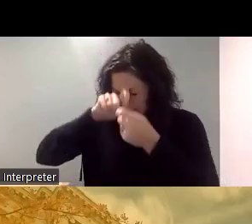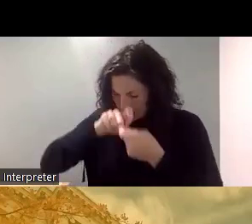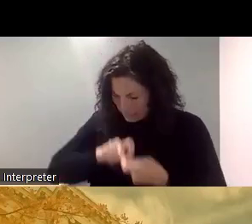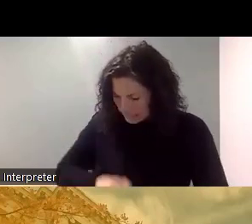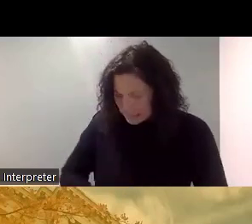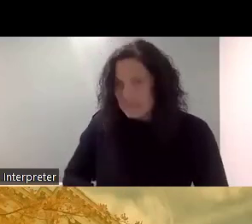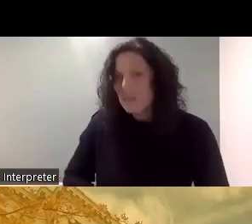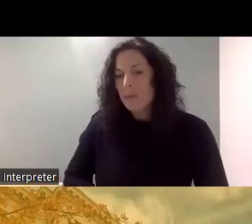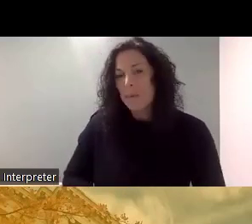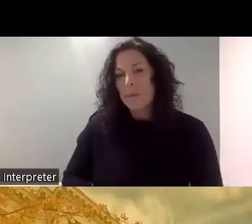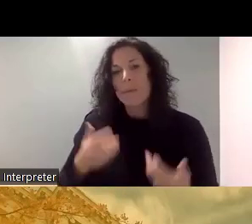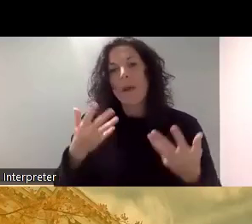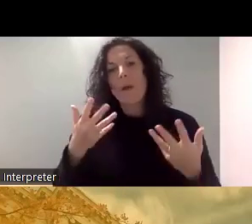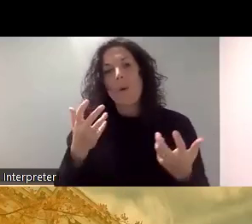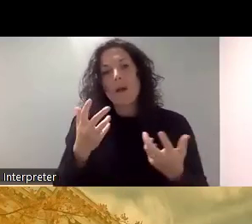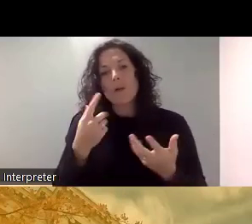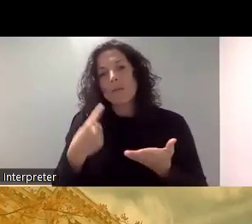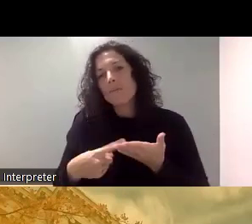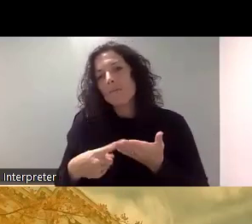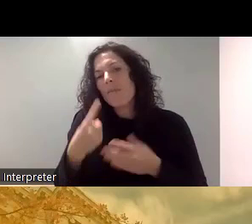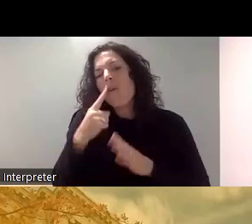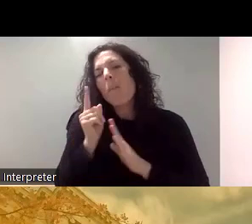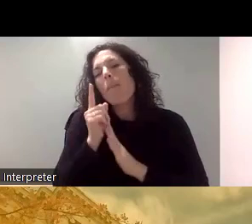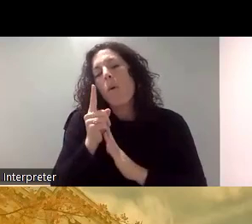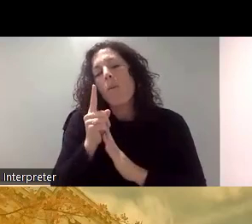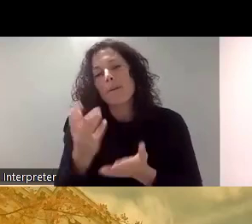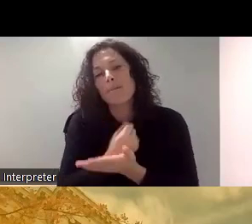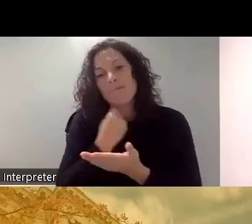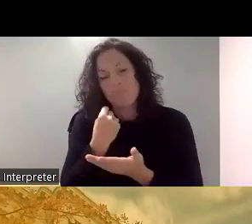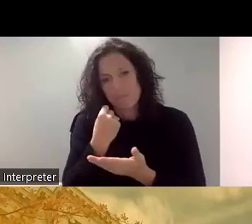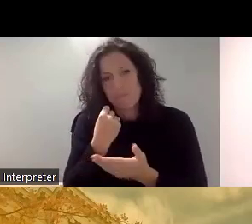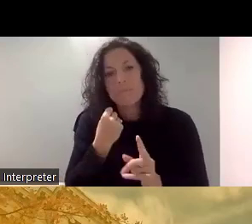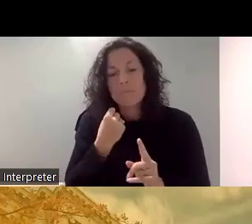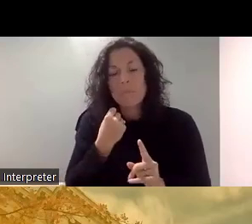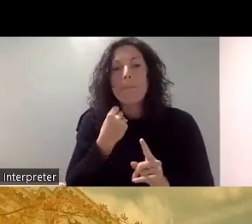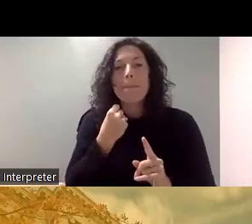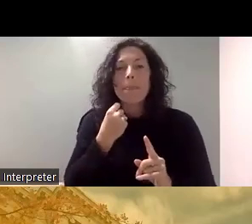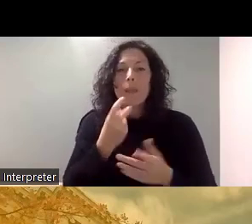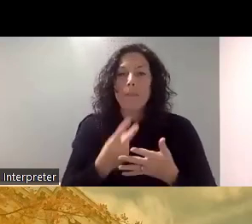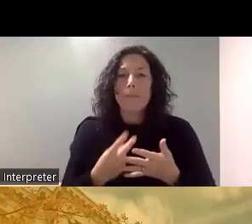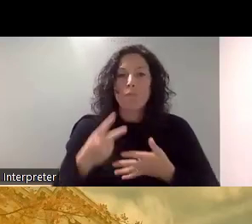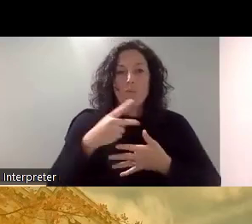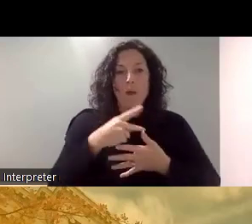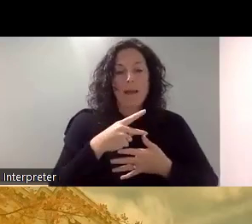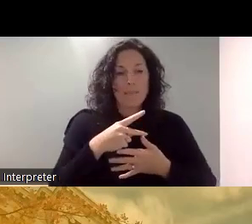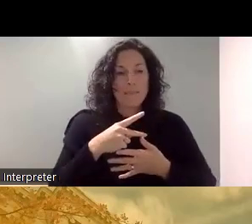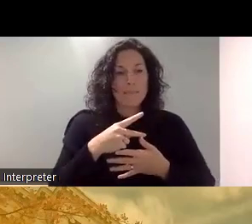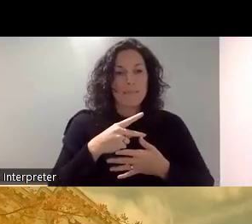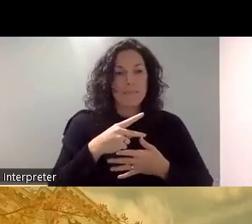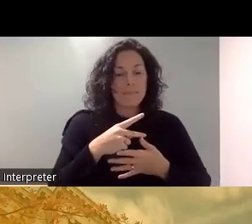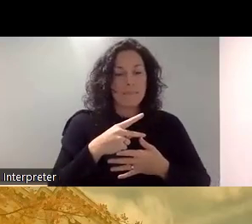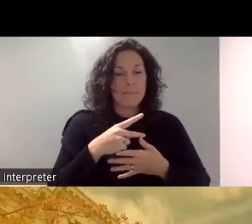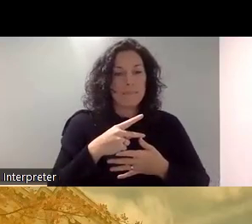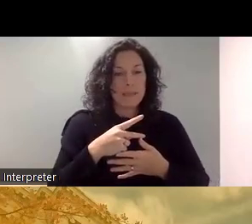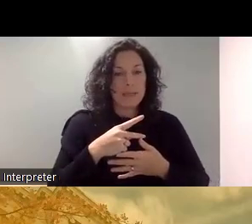What I want to though for just a minute is the prime institution's responsibility